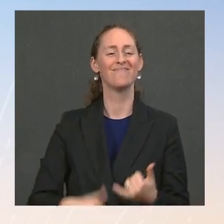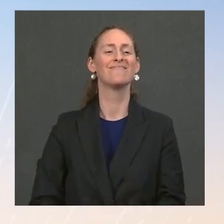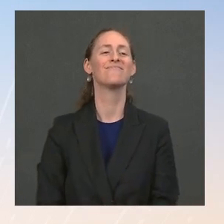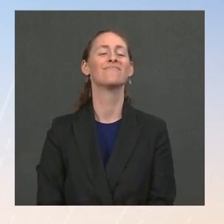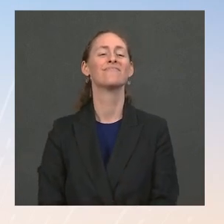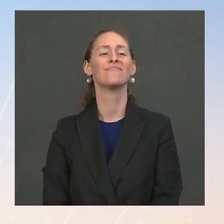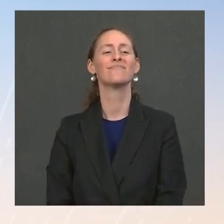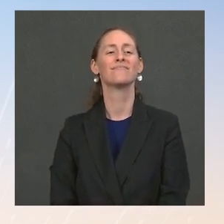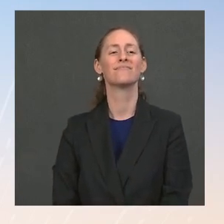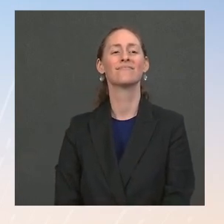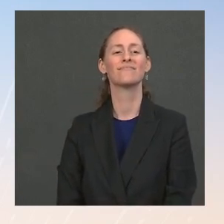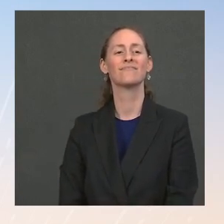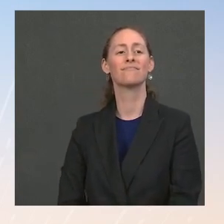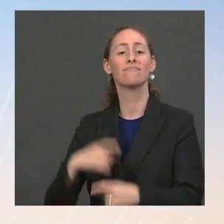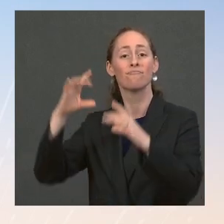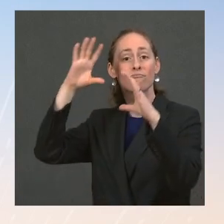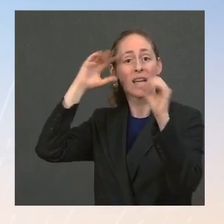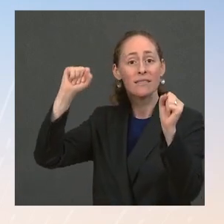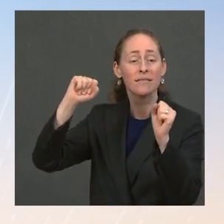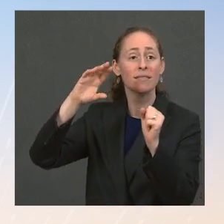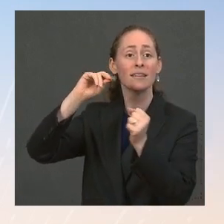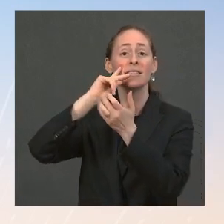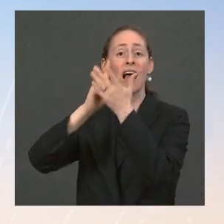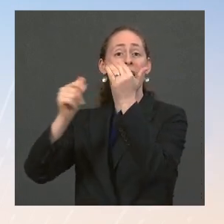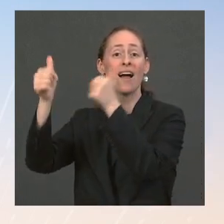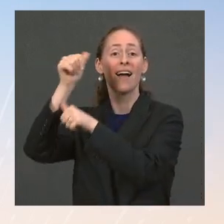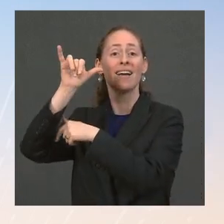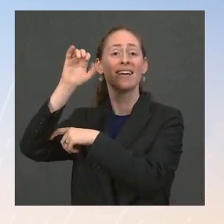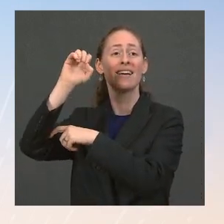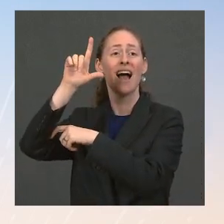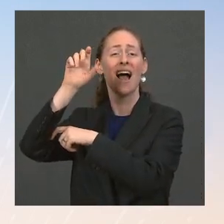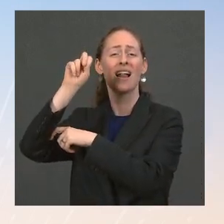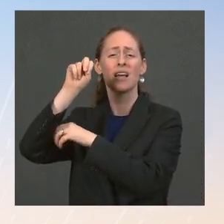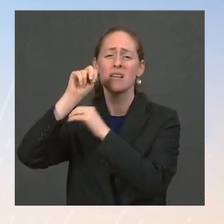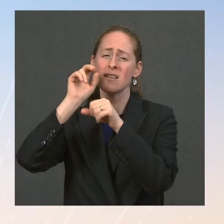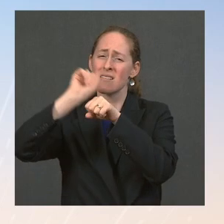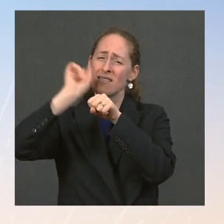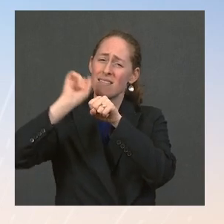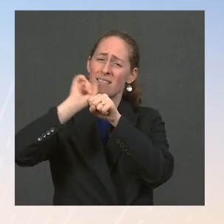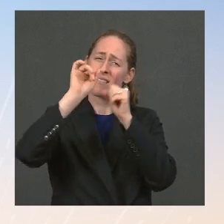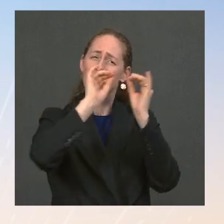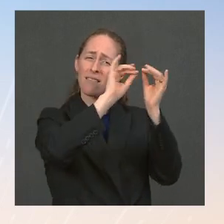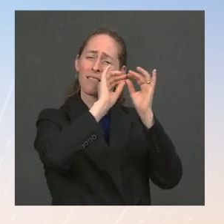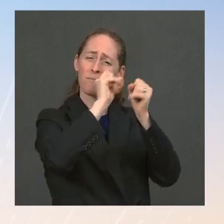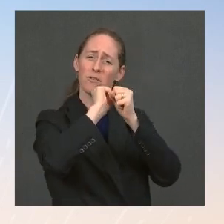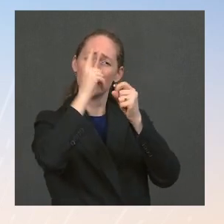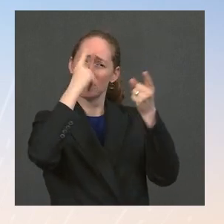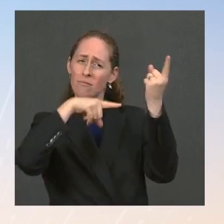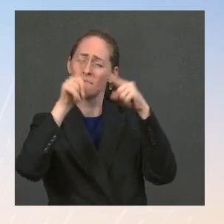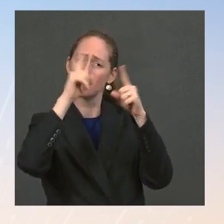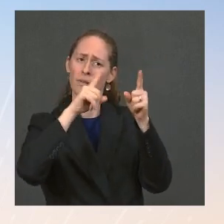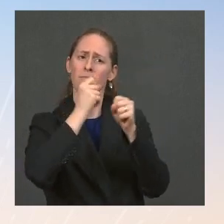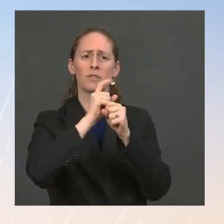representing more than 90 percent of the world's GDP, to ensure that profitable corporations pay their fair share and provide governments